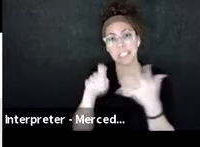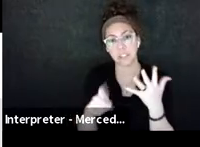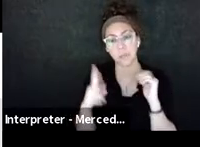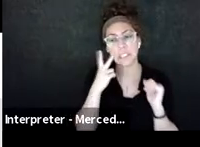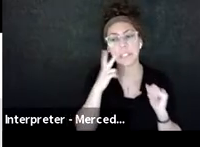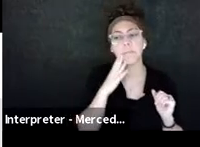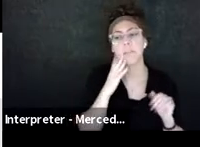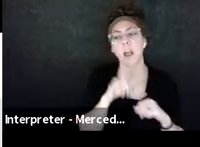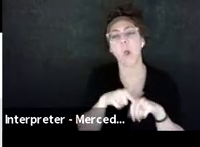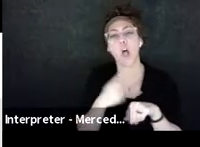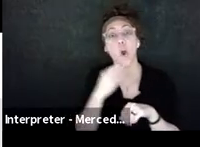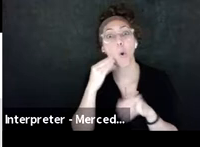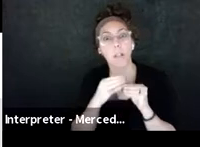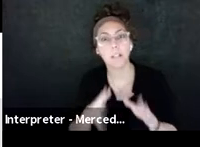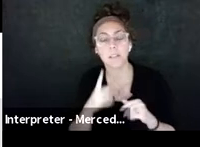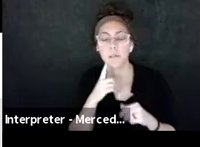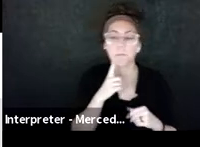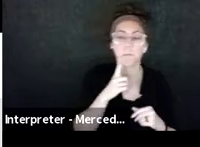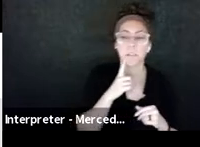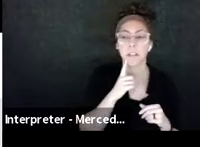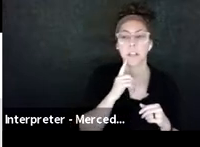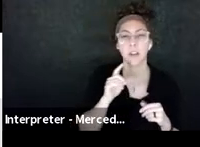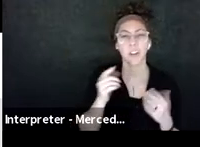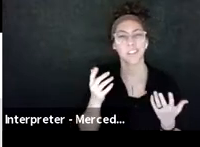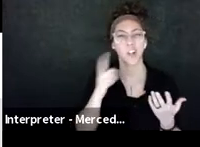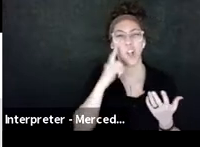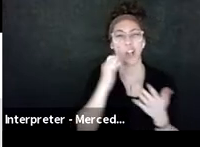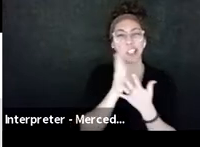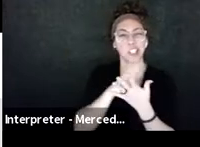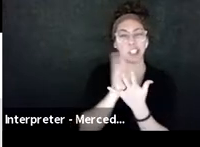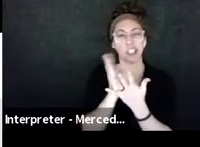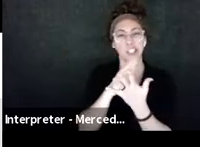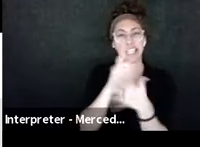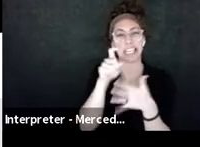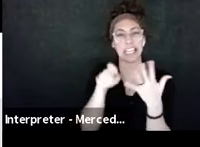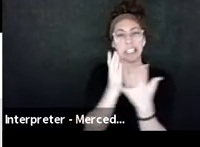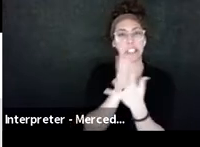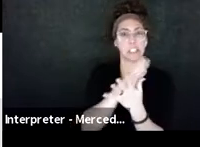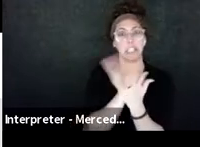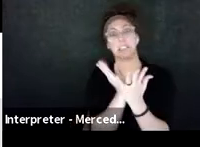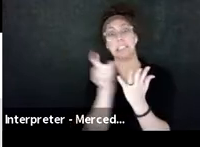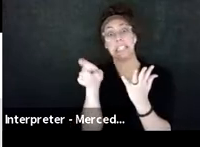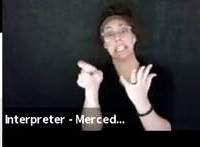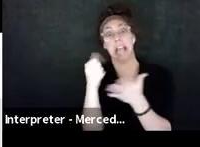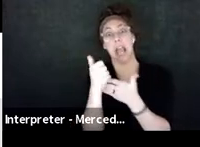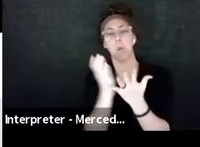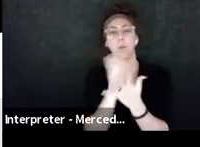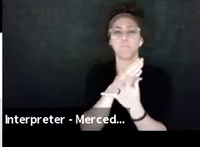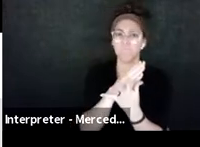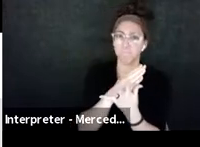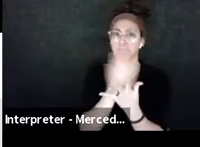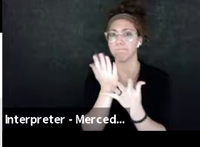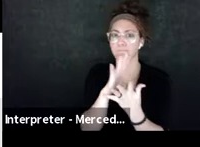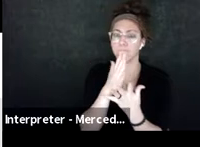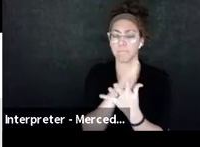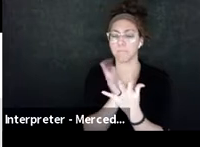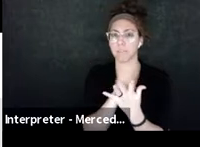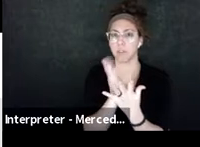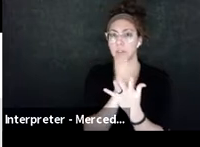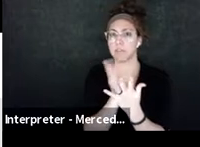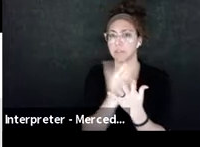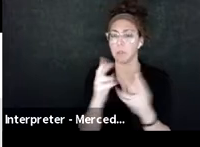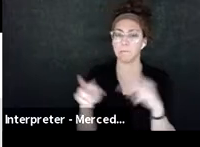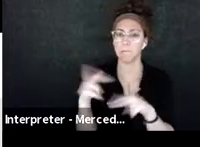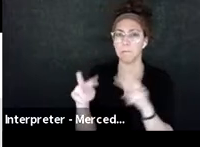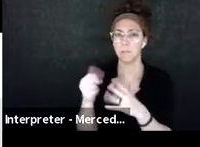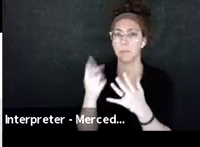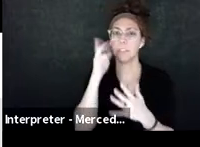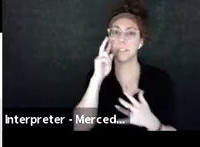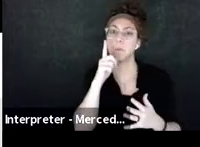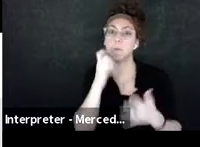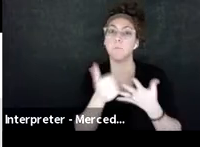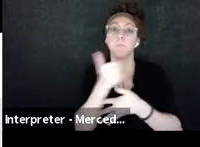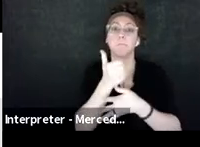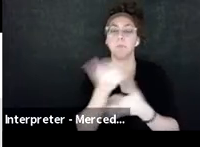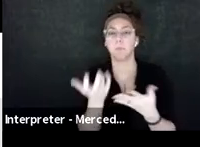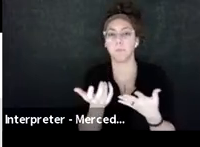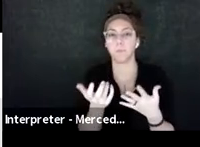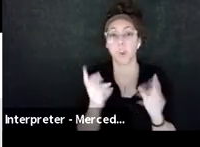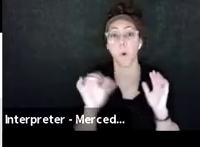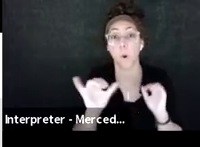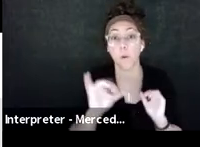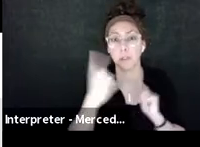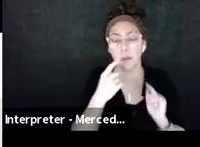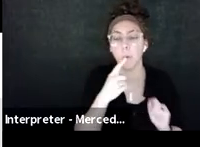maria.rodriguez: Will look at the vulnerability score that they have. So essentially the entry system allows us to prioritize for the most honorable or what we say the people that are more likely to die out in the street, and we don't provide immediate housing interventions.